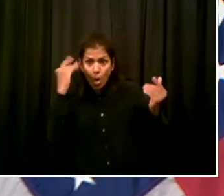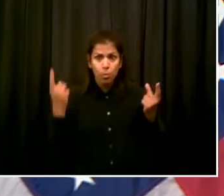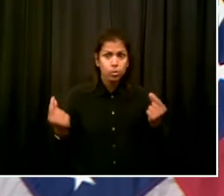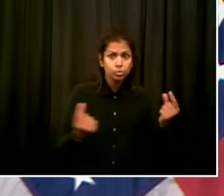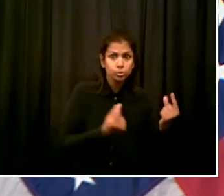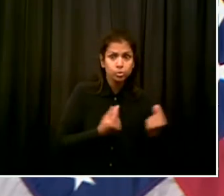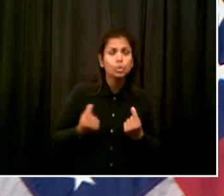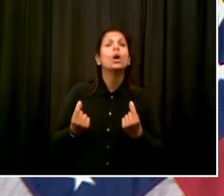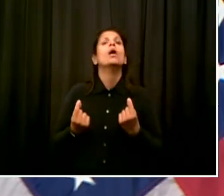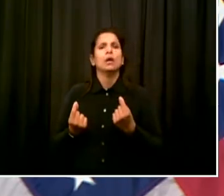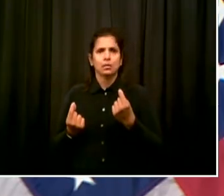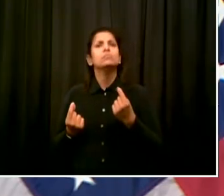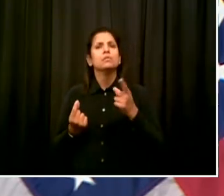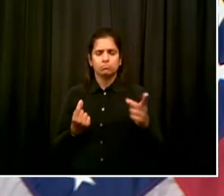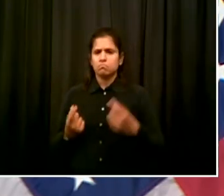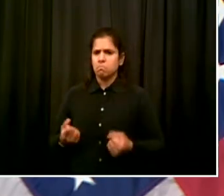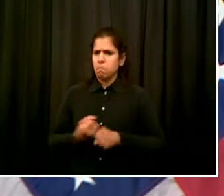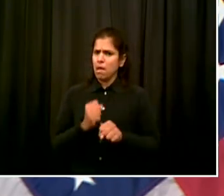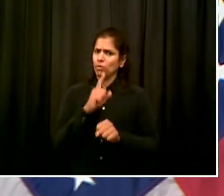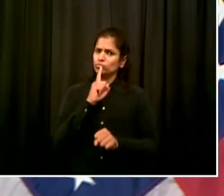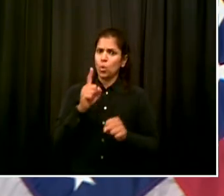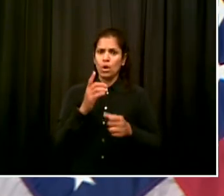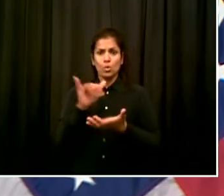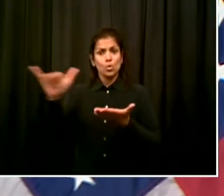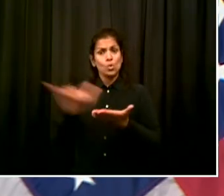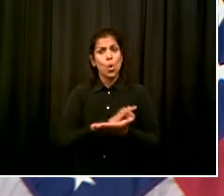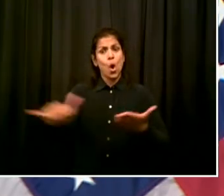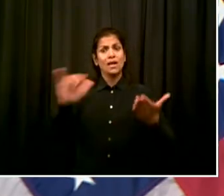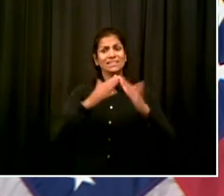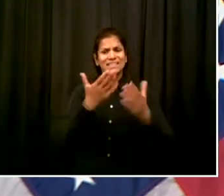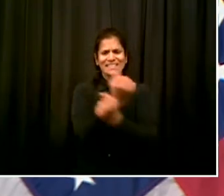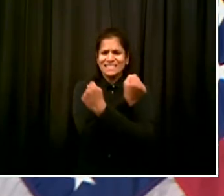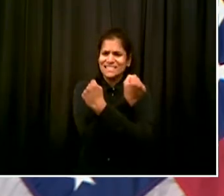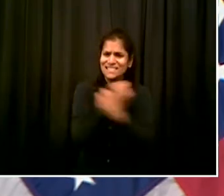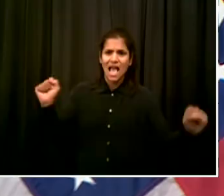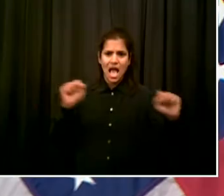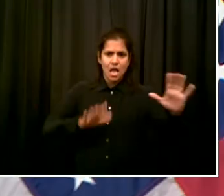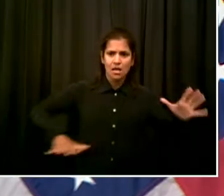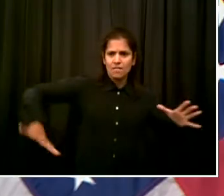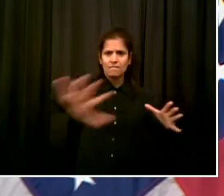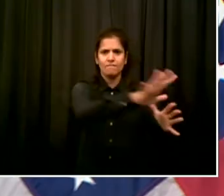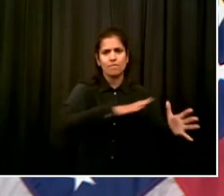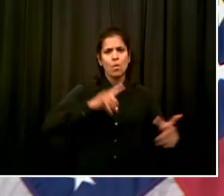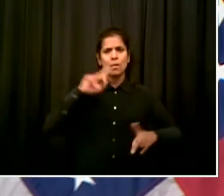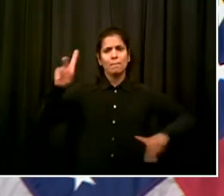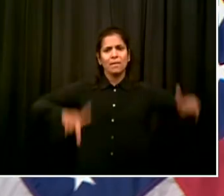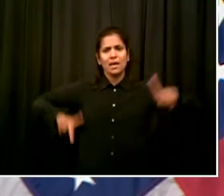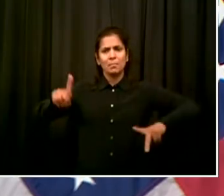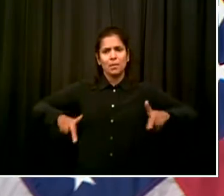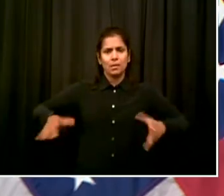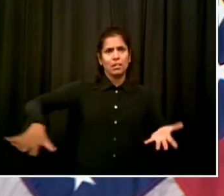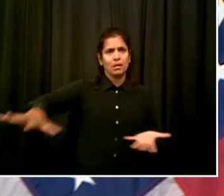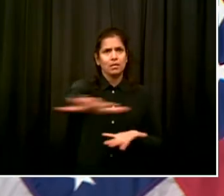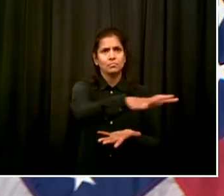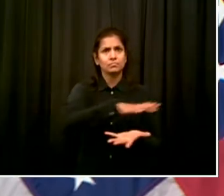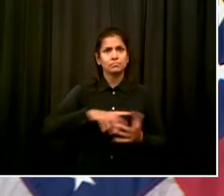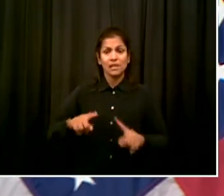WILL CONTINUE TO BTE HE FREOR THE RESIDENTS AND WE ARE ABLSOULTEY MAKING NEW YORK CITY STREETS